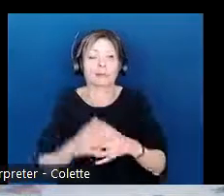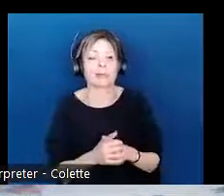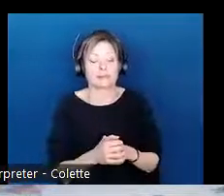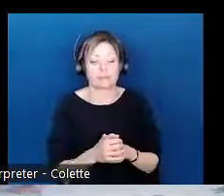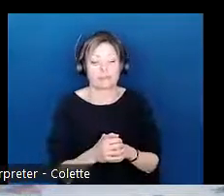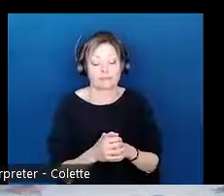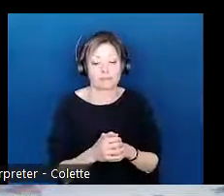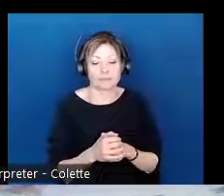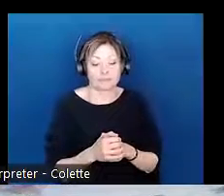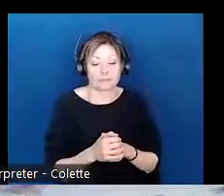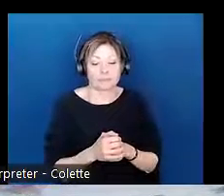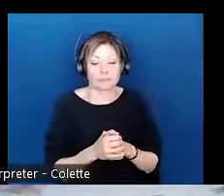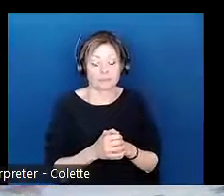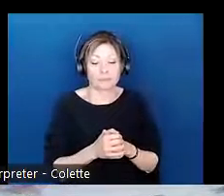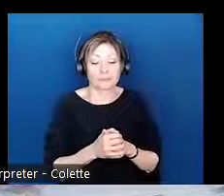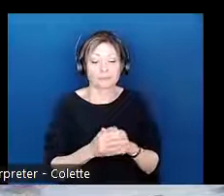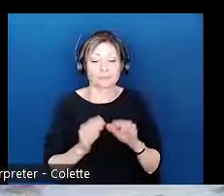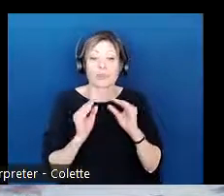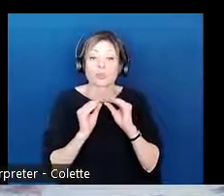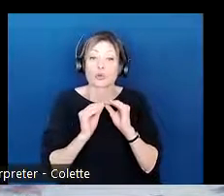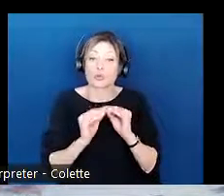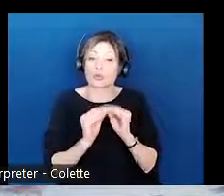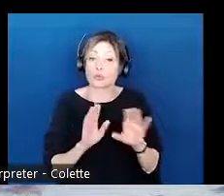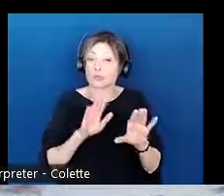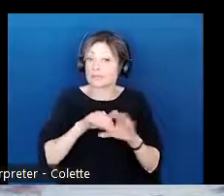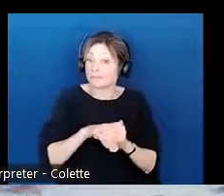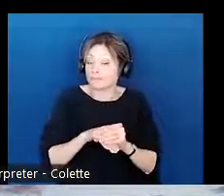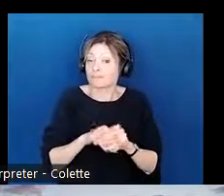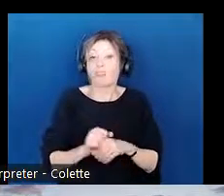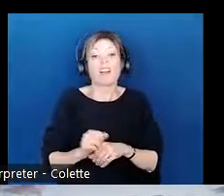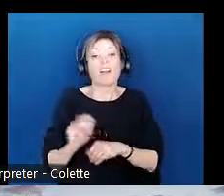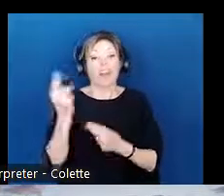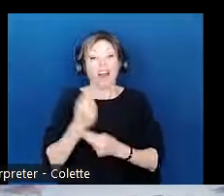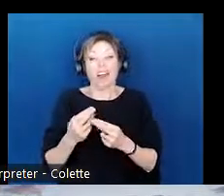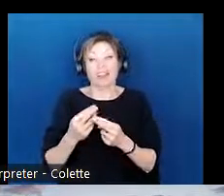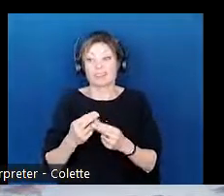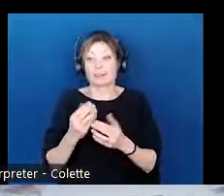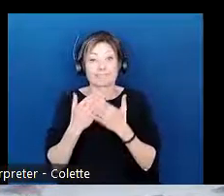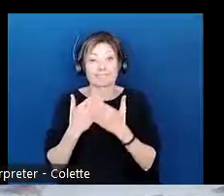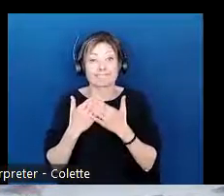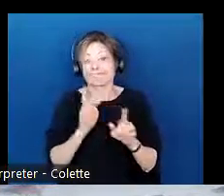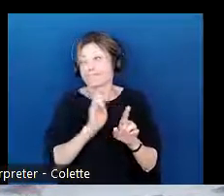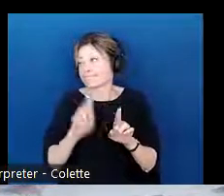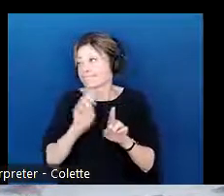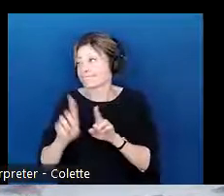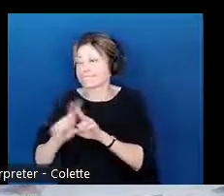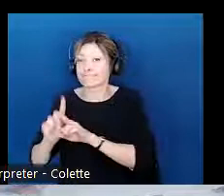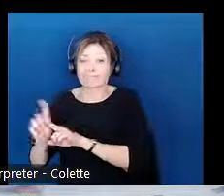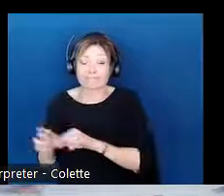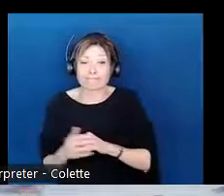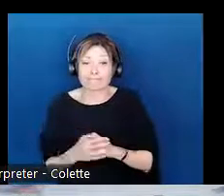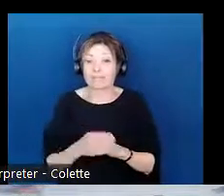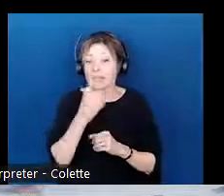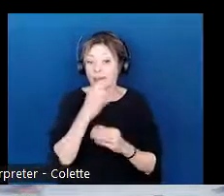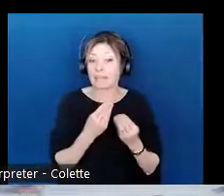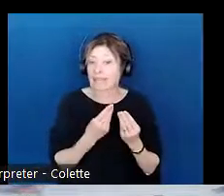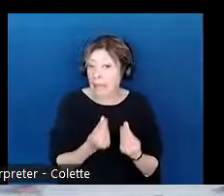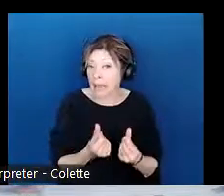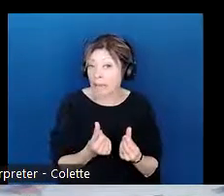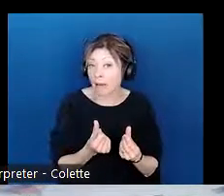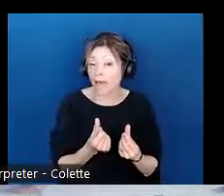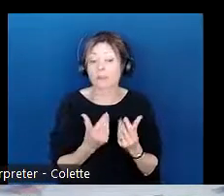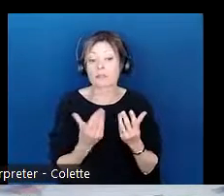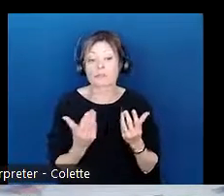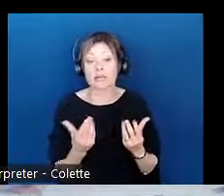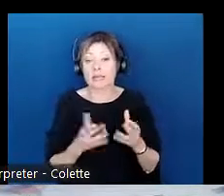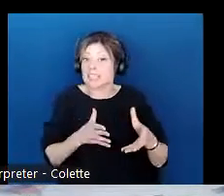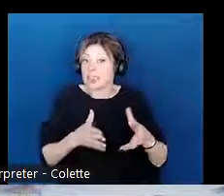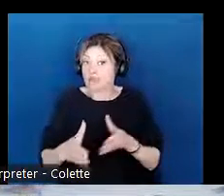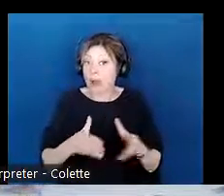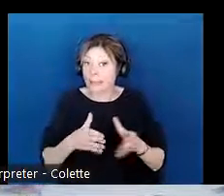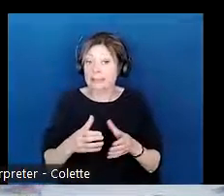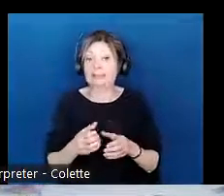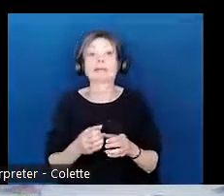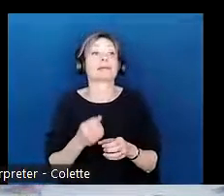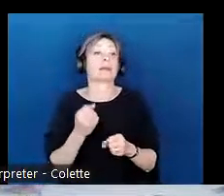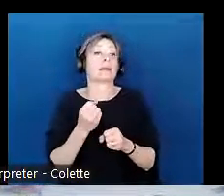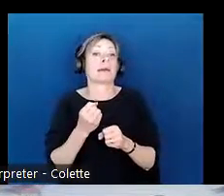So the students that participate are all different art forms so textiles, Ceramics, glass fine art